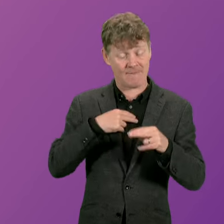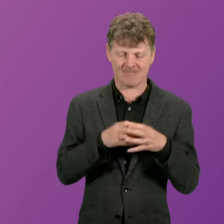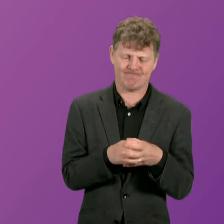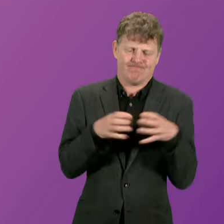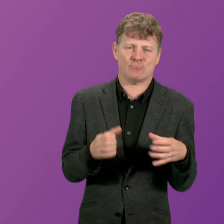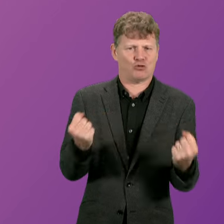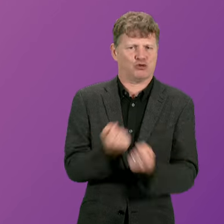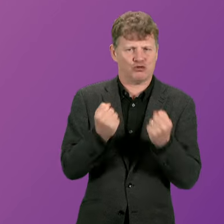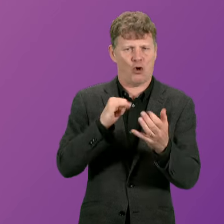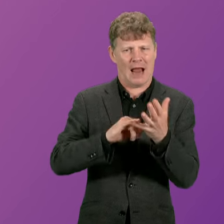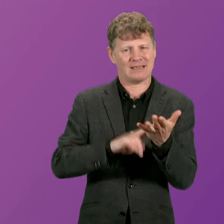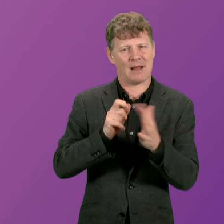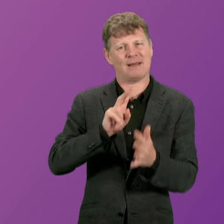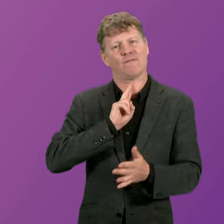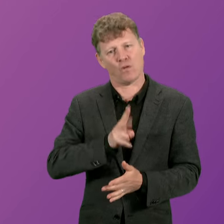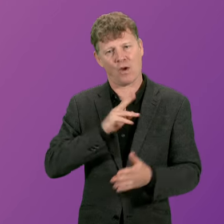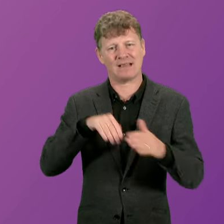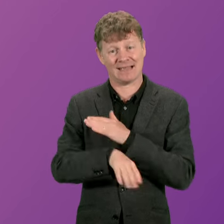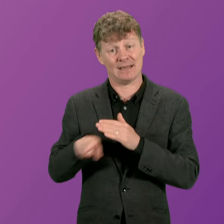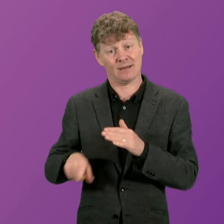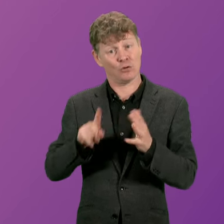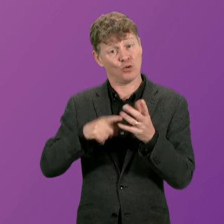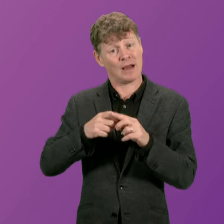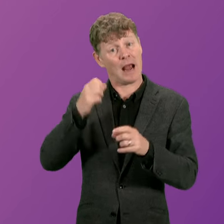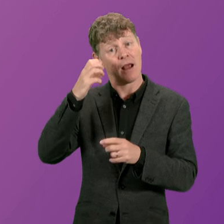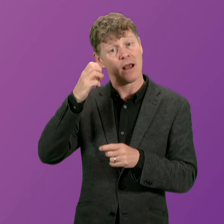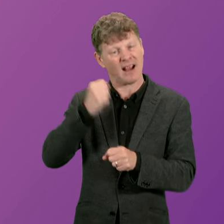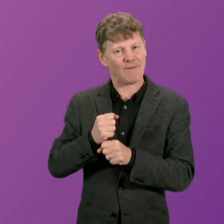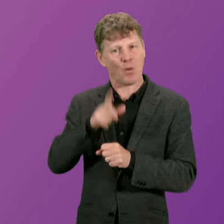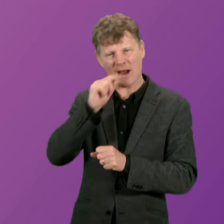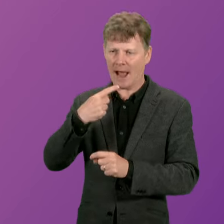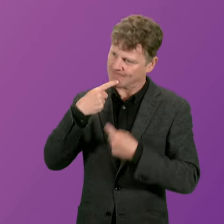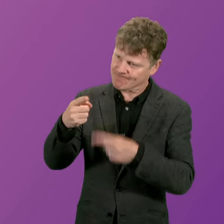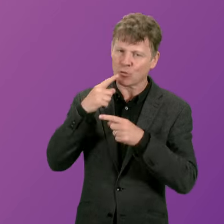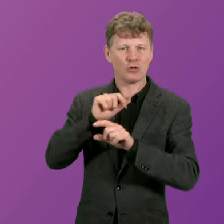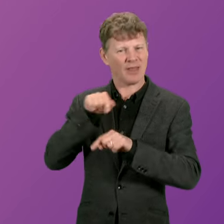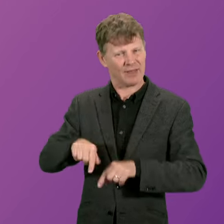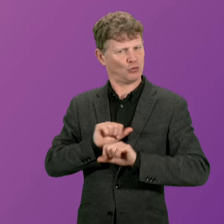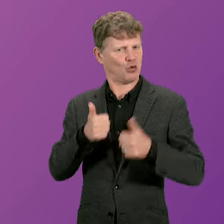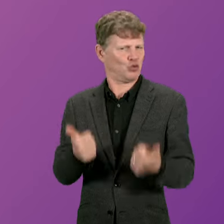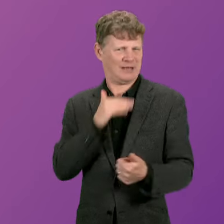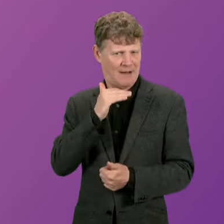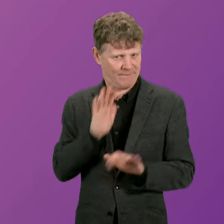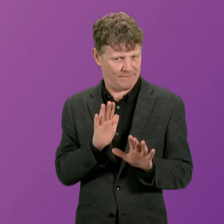we can continue to make it clear that that is just not good enough for Scotland?